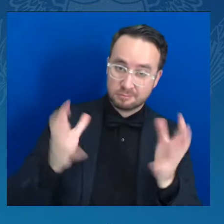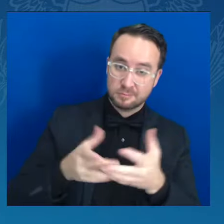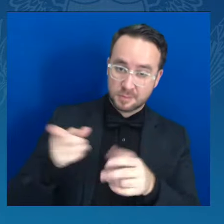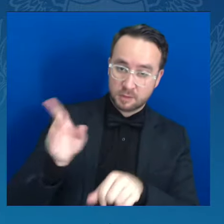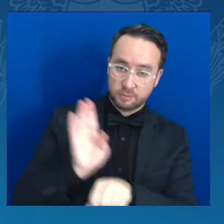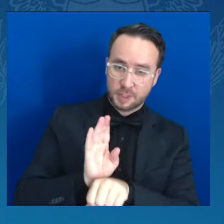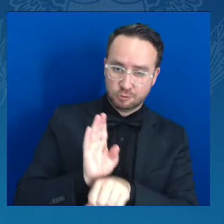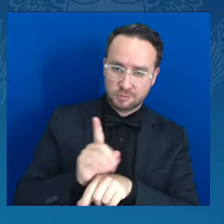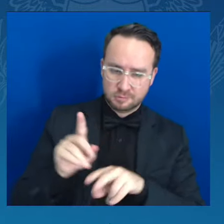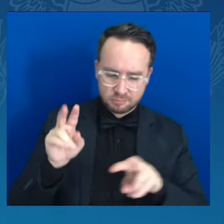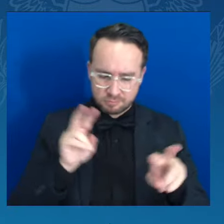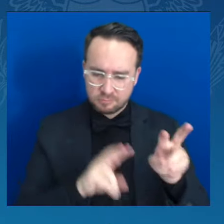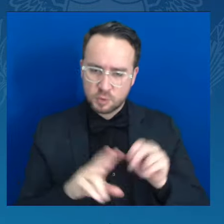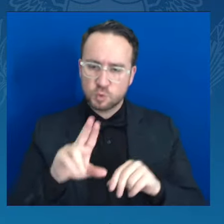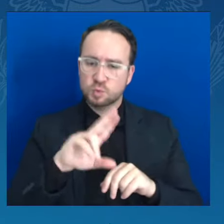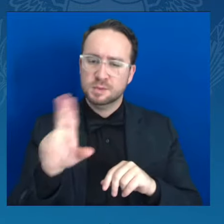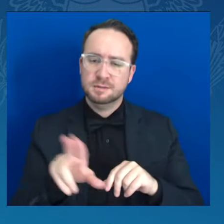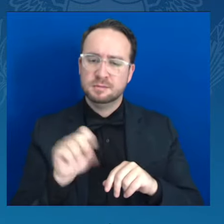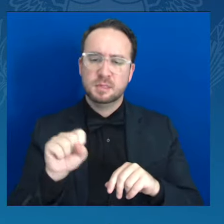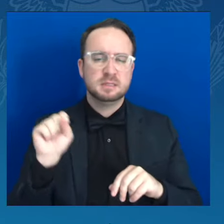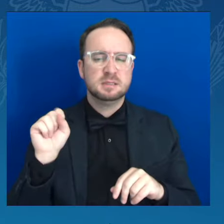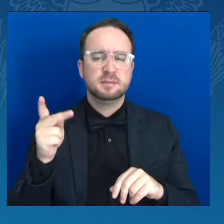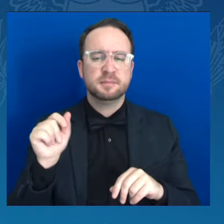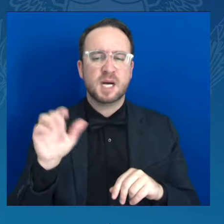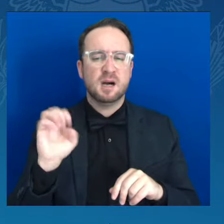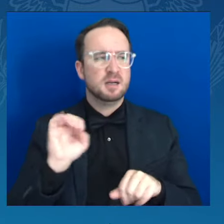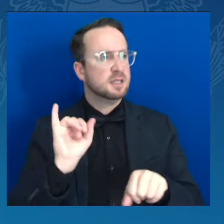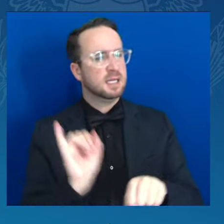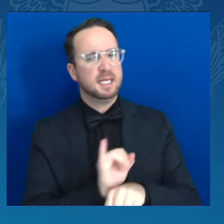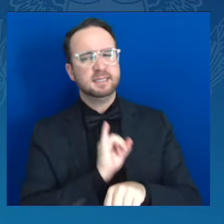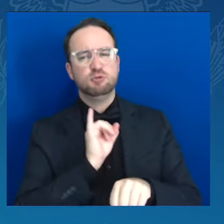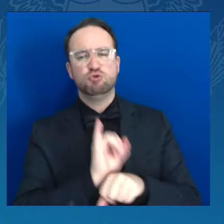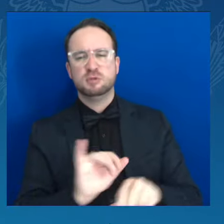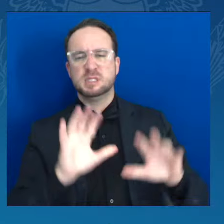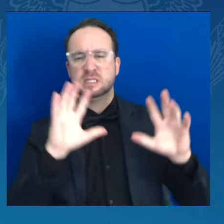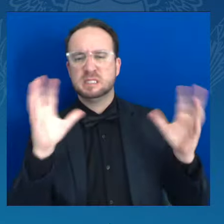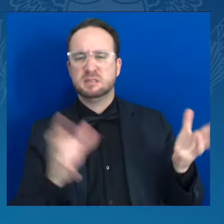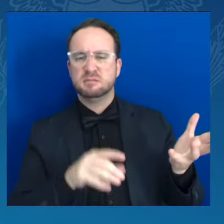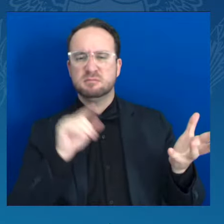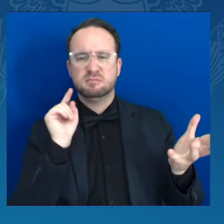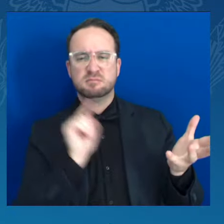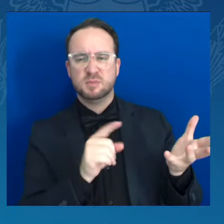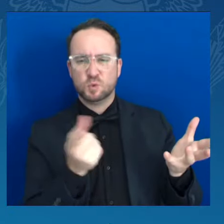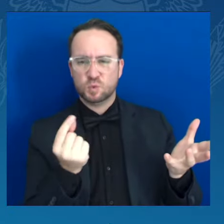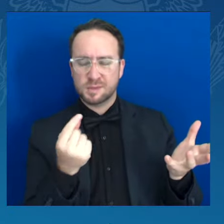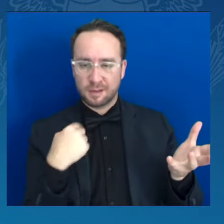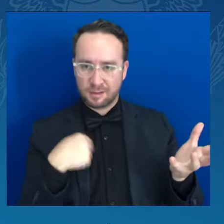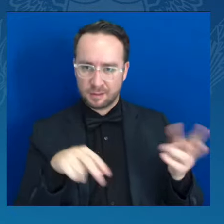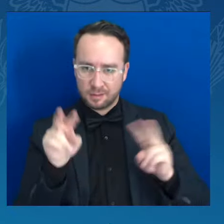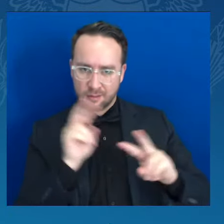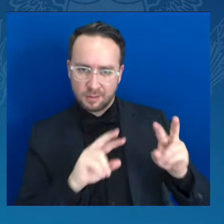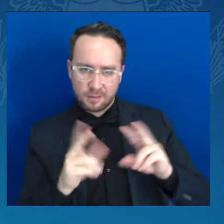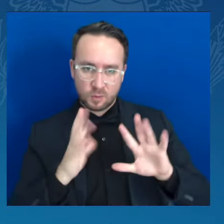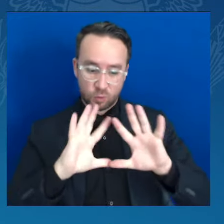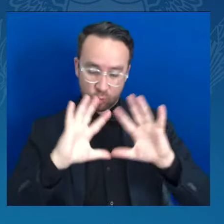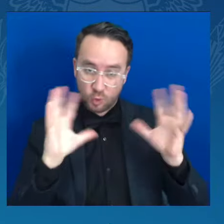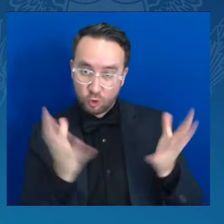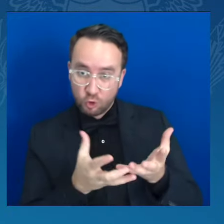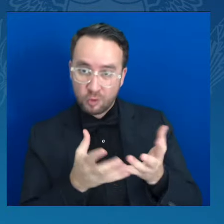and precise observations during this year's hurricane and extreme weather events, helping to protect American lives and property.